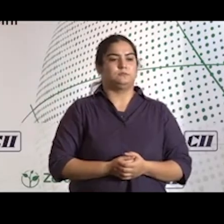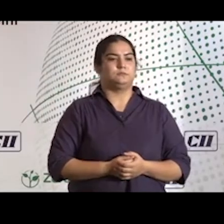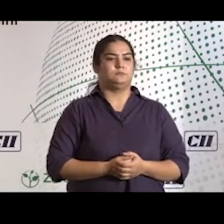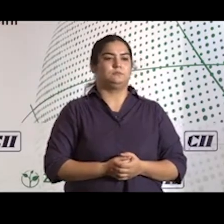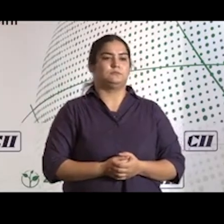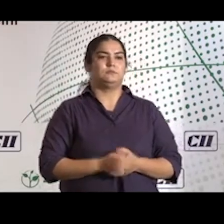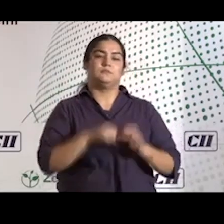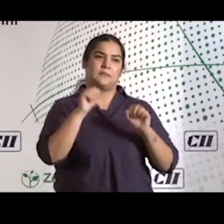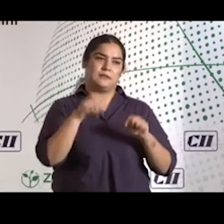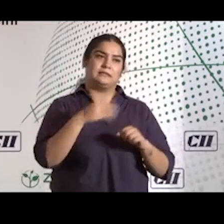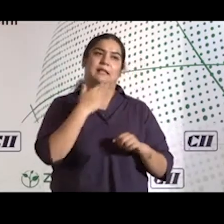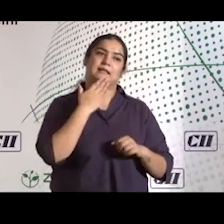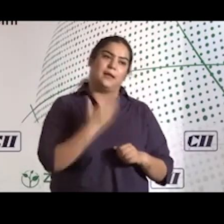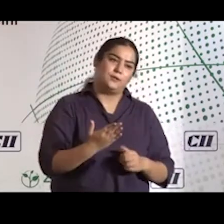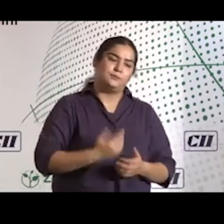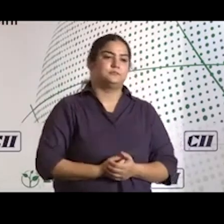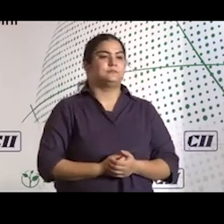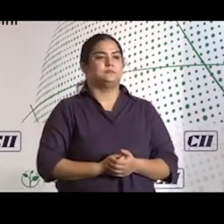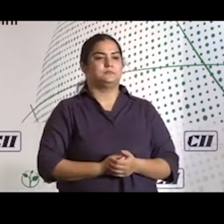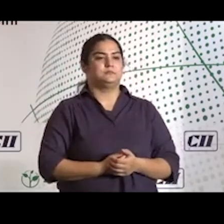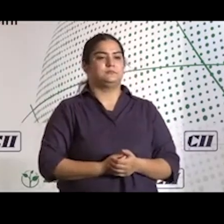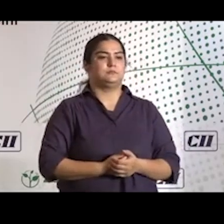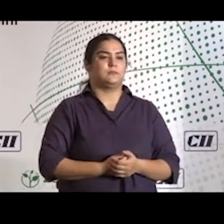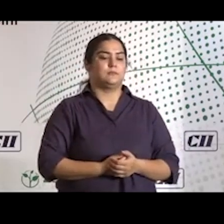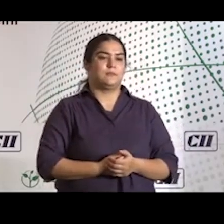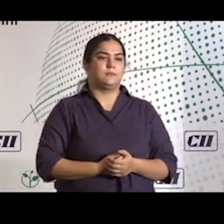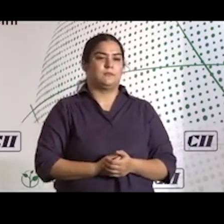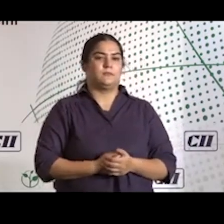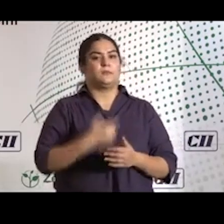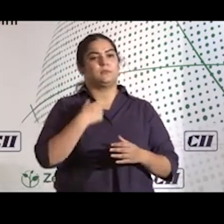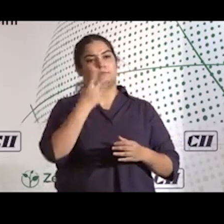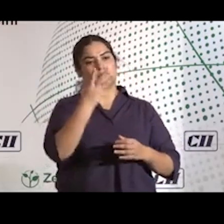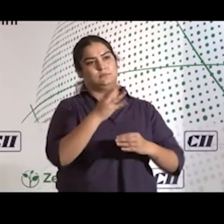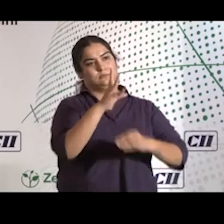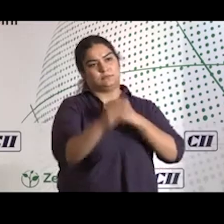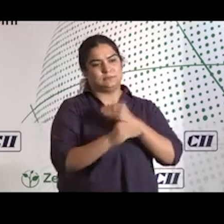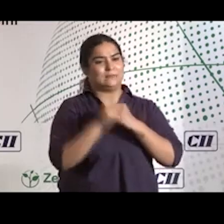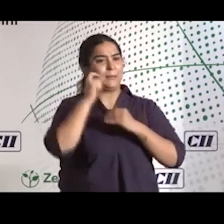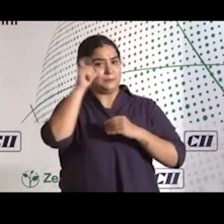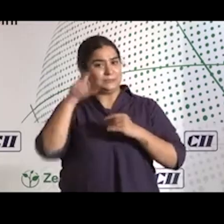Thank you. Just adding on to what Samir said,